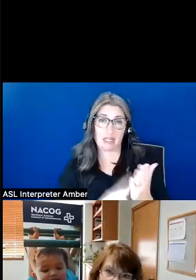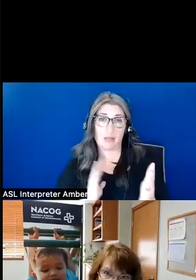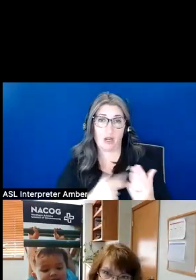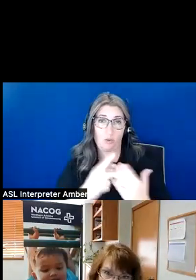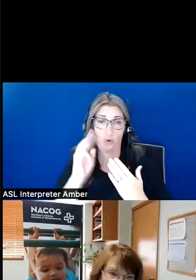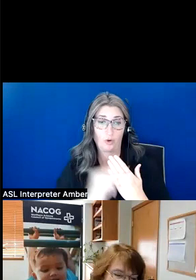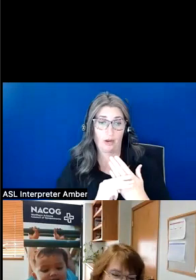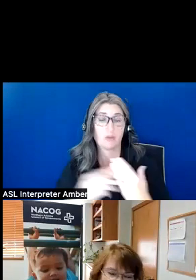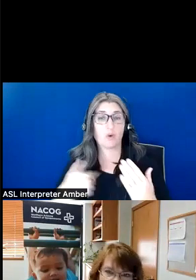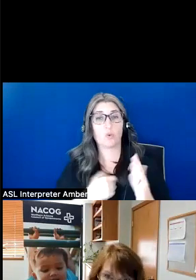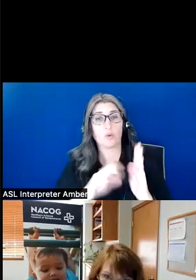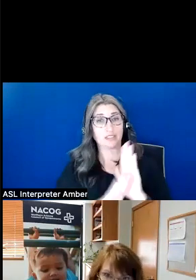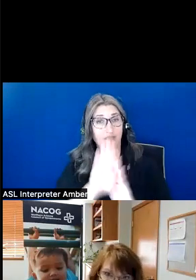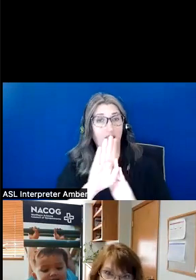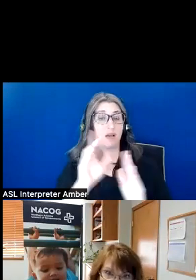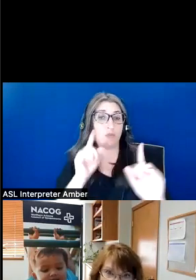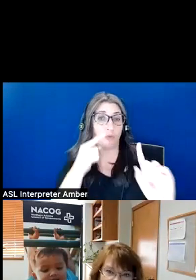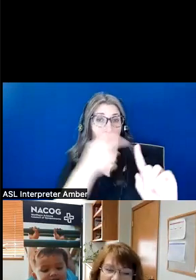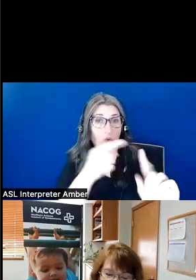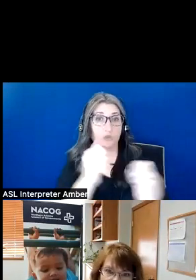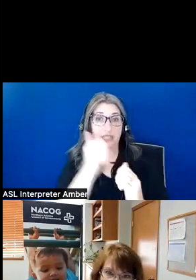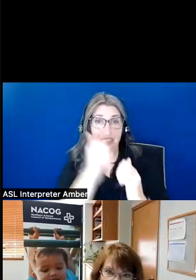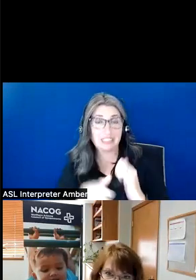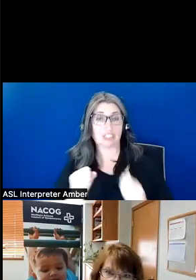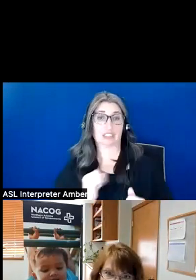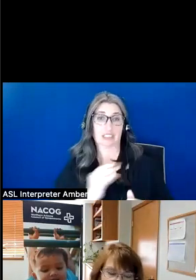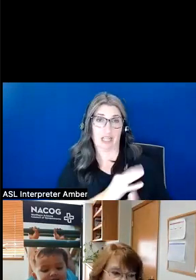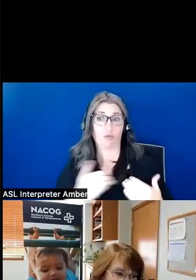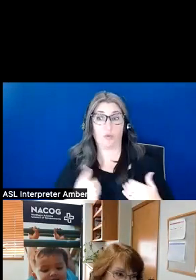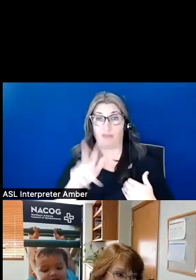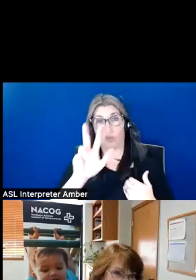We developed goals with every staff member we have—we have 300 staff.